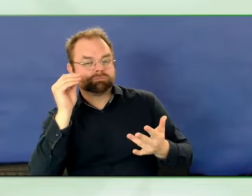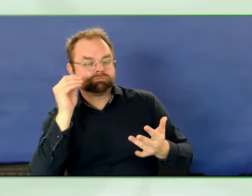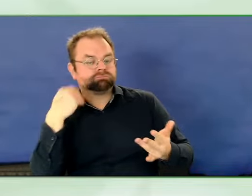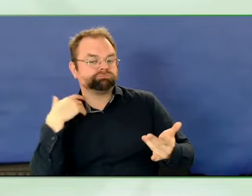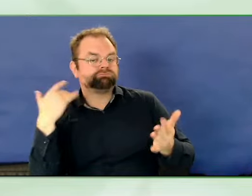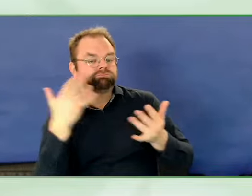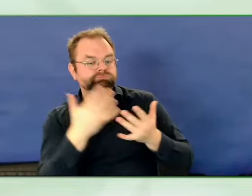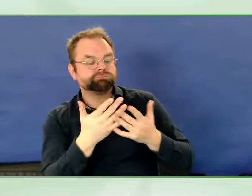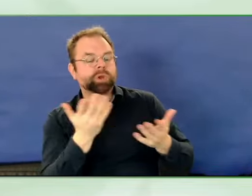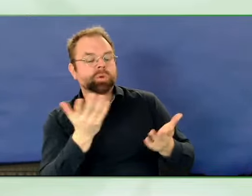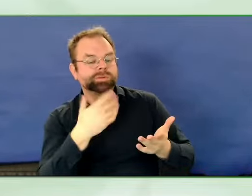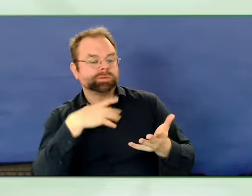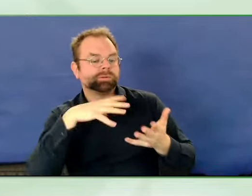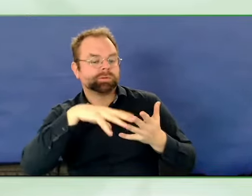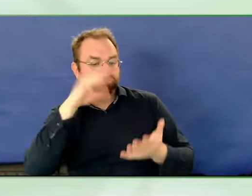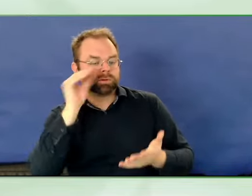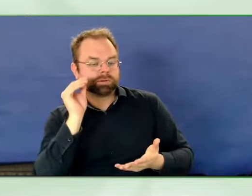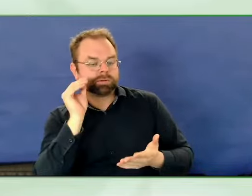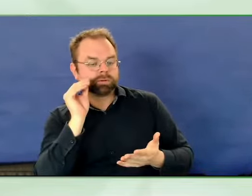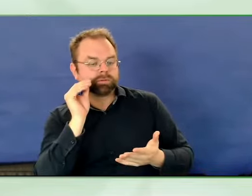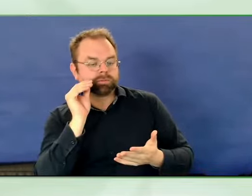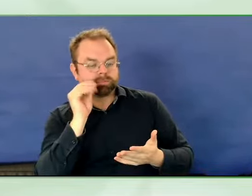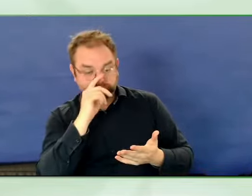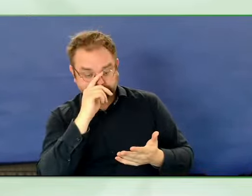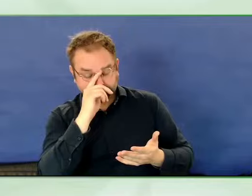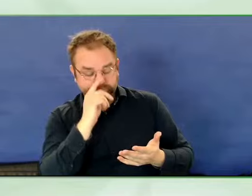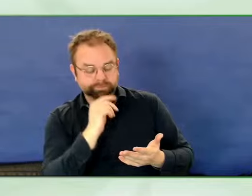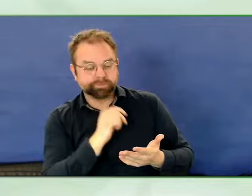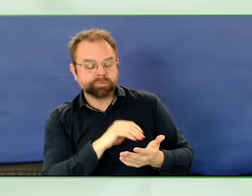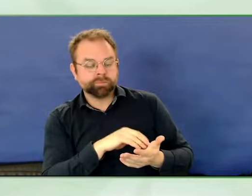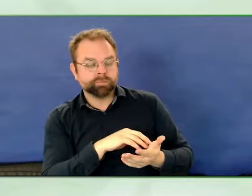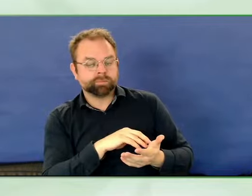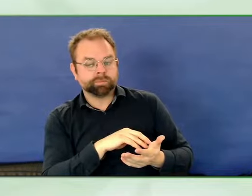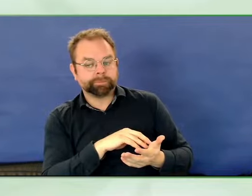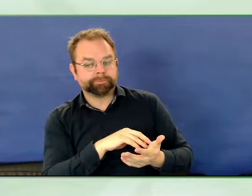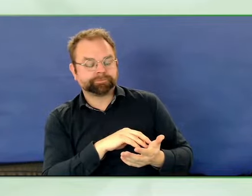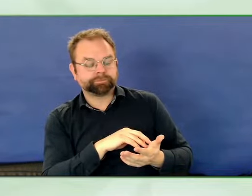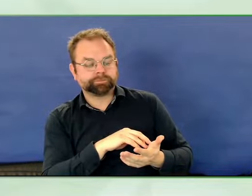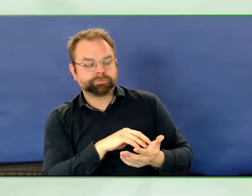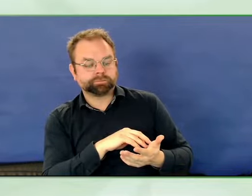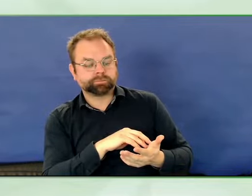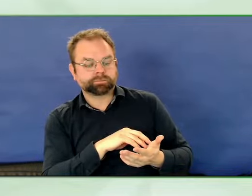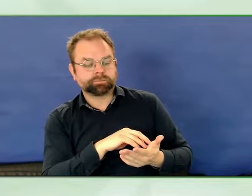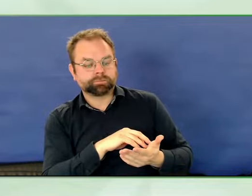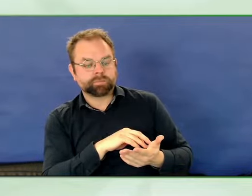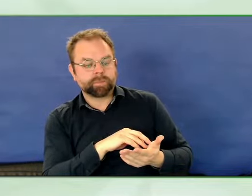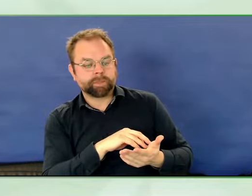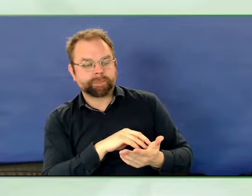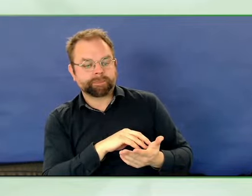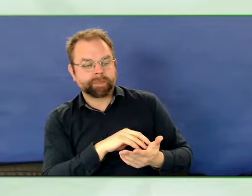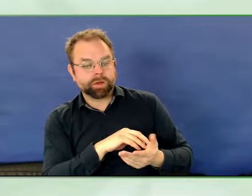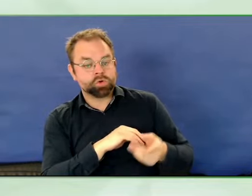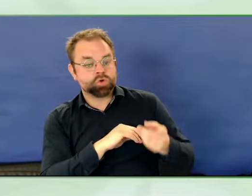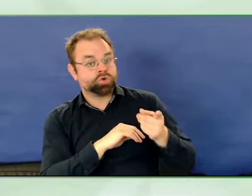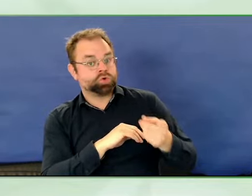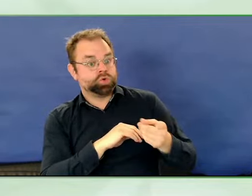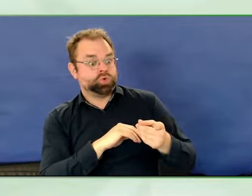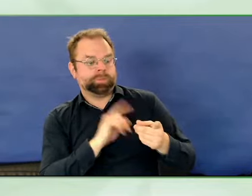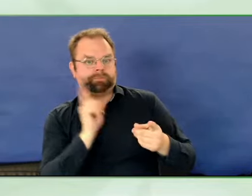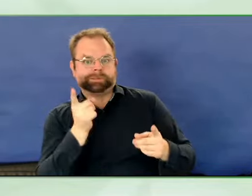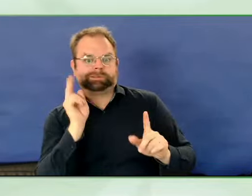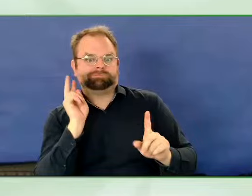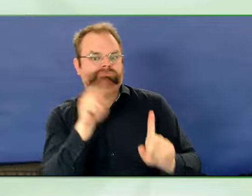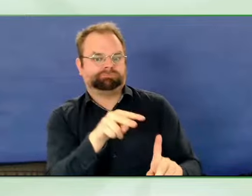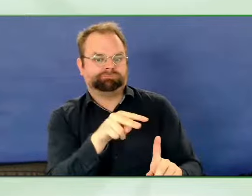and can follow-up and follow-up again which typically costs money.